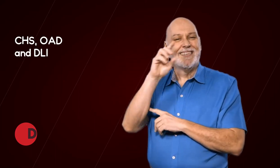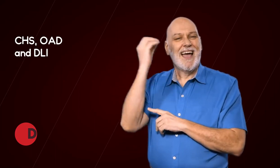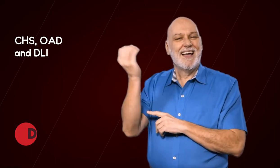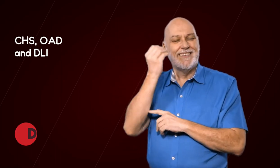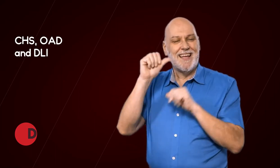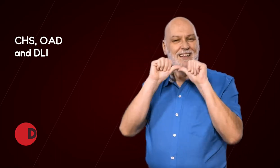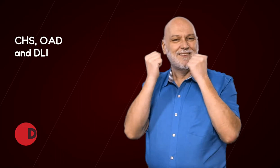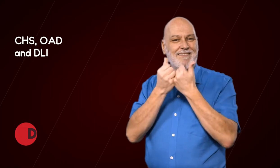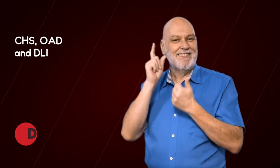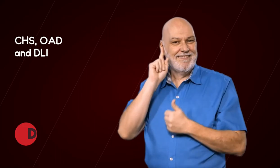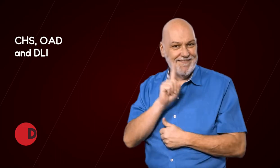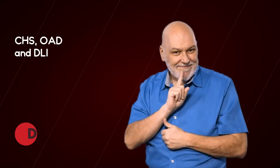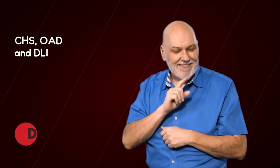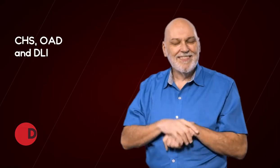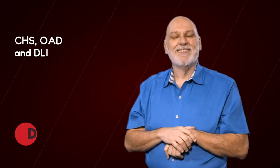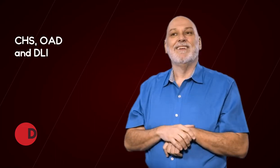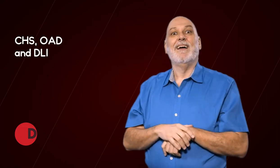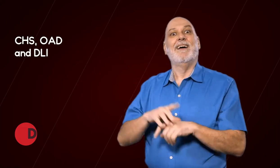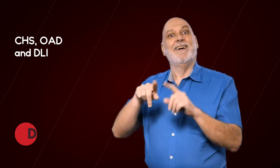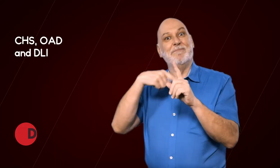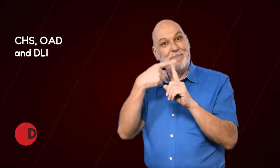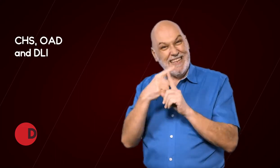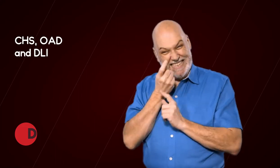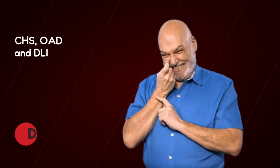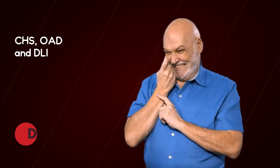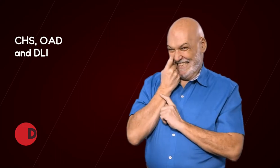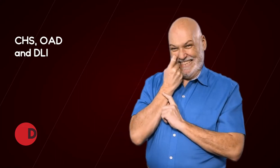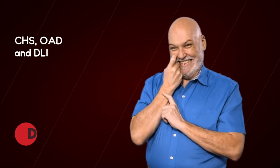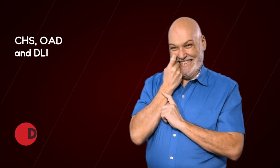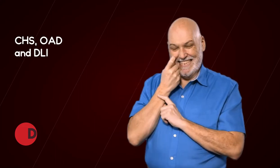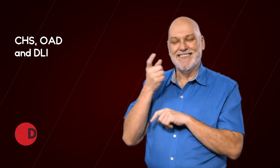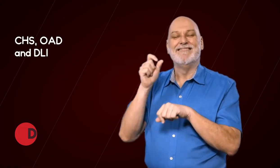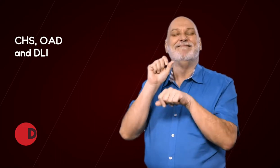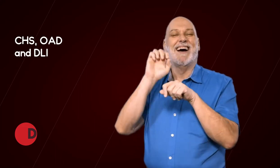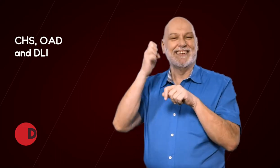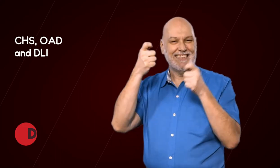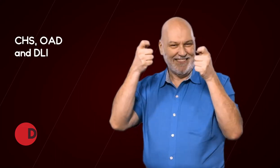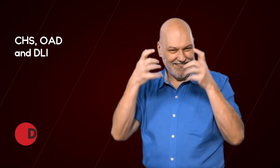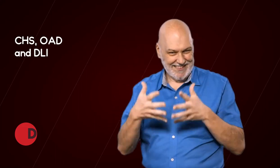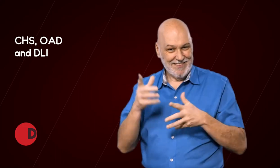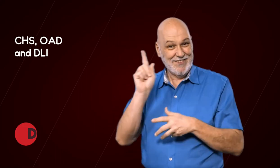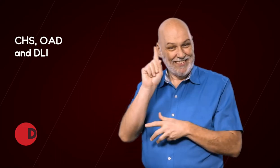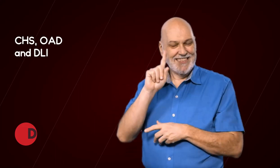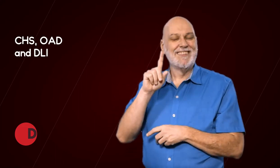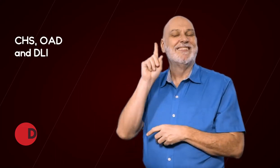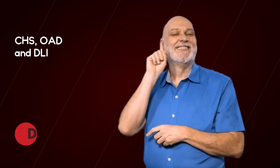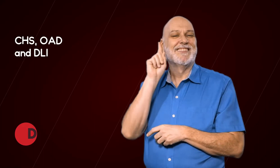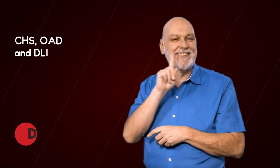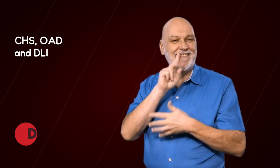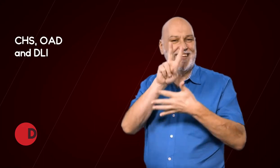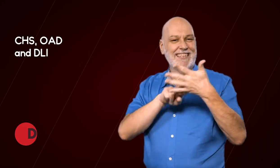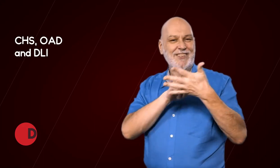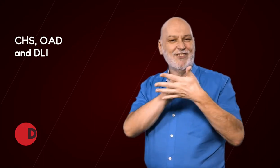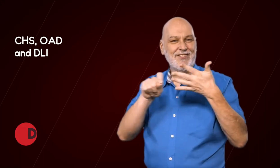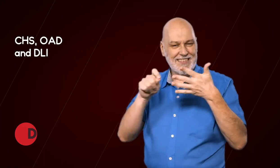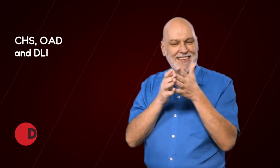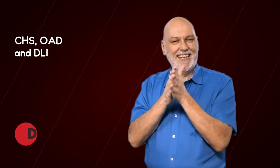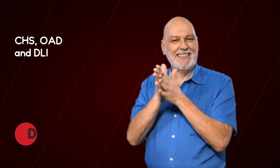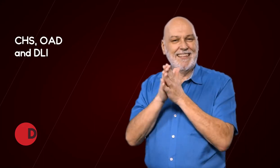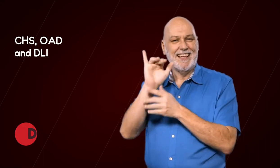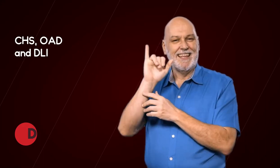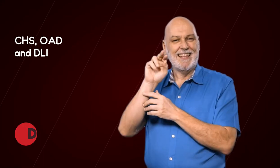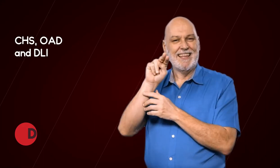executive director of Ontario Association of the Deaf